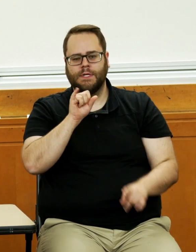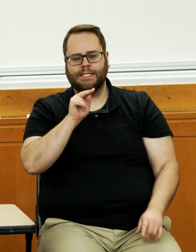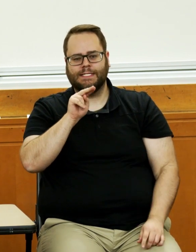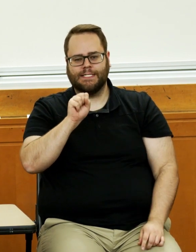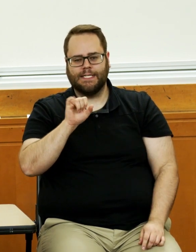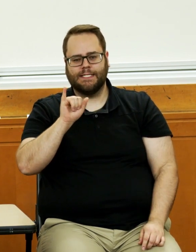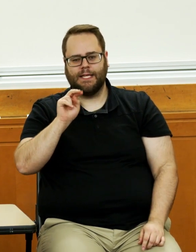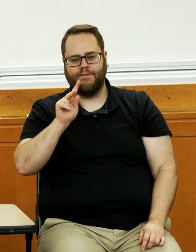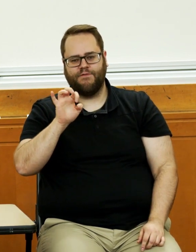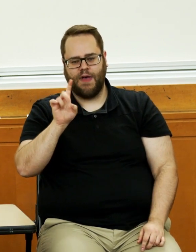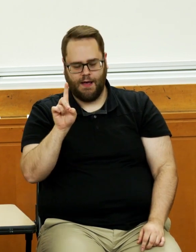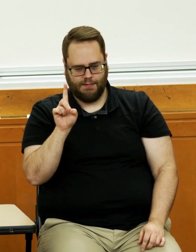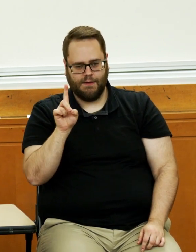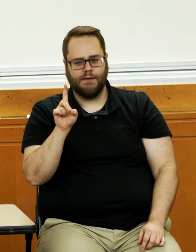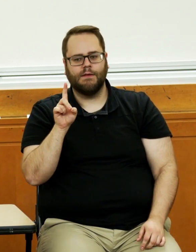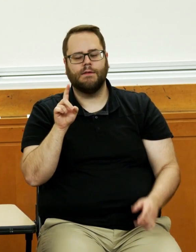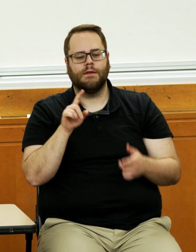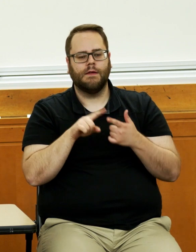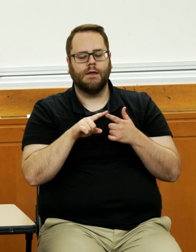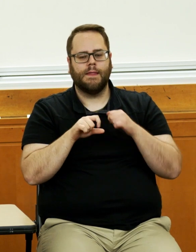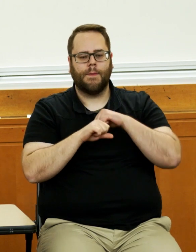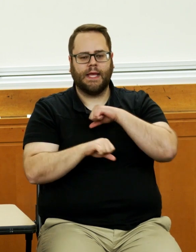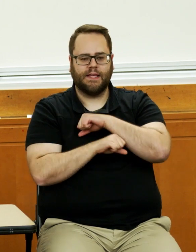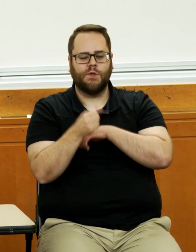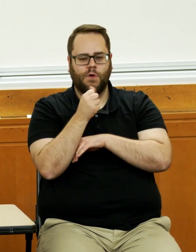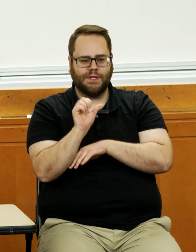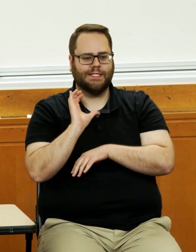Tooth, and Bone”, the basis of the movement is our people, is literally the Disability